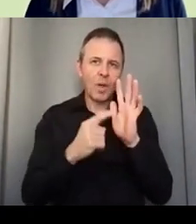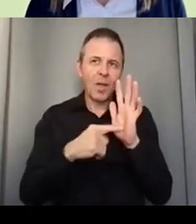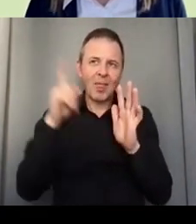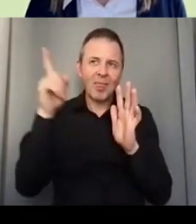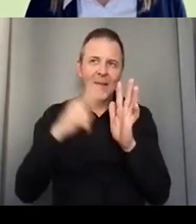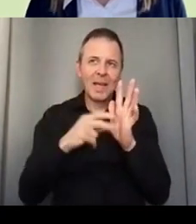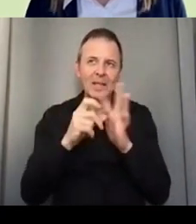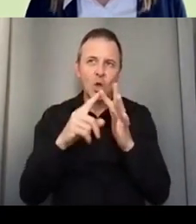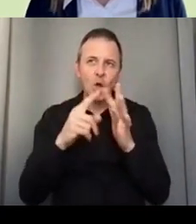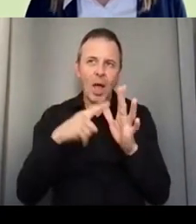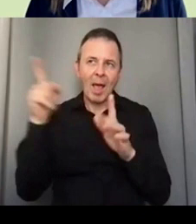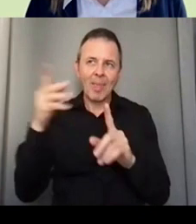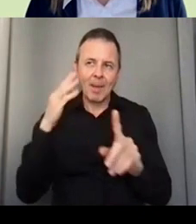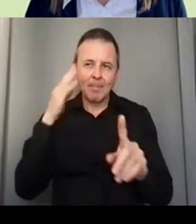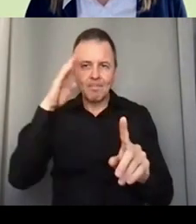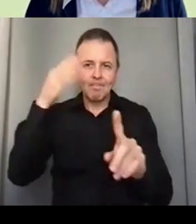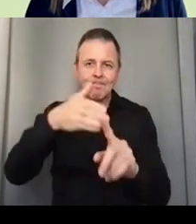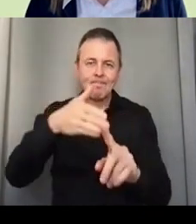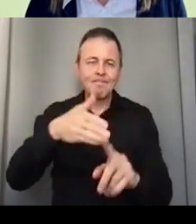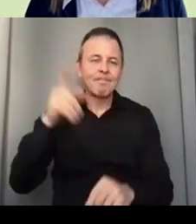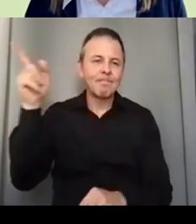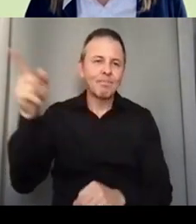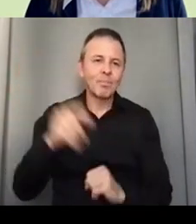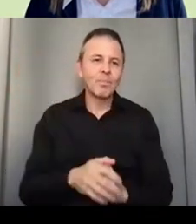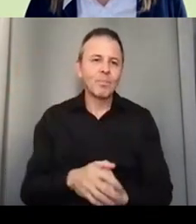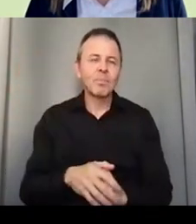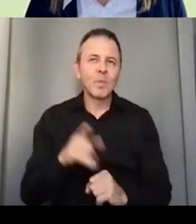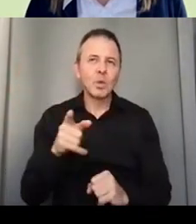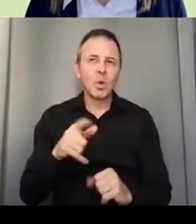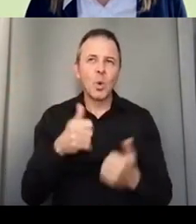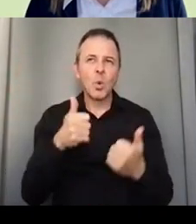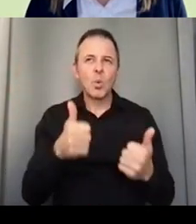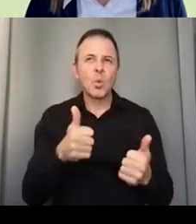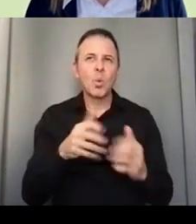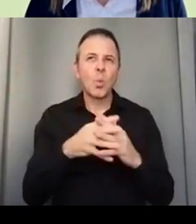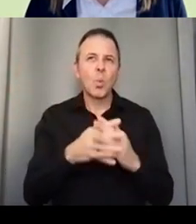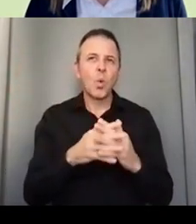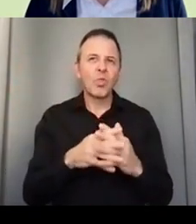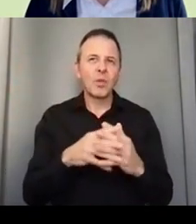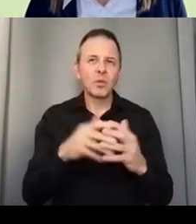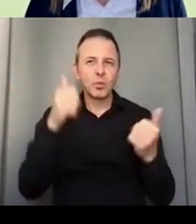towards so we encourage you to be familiar with this the experiences of